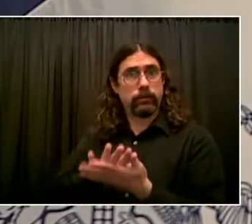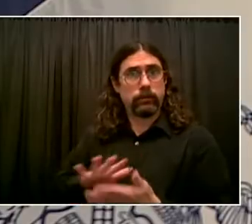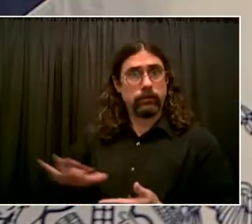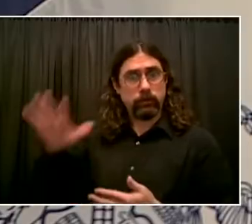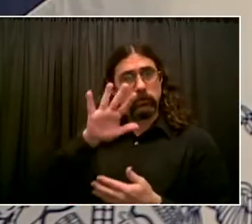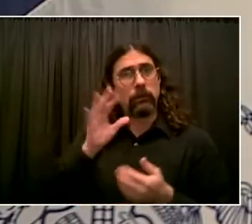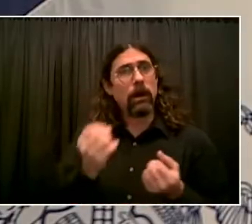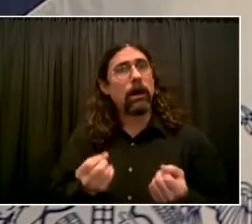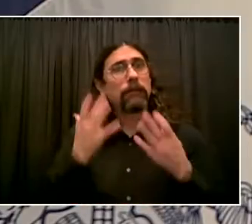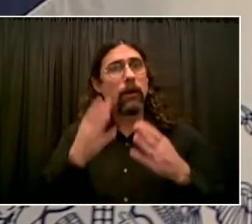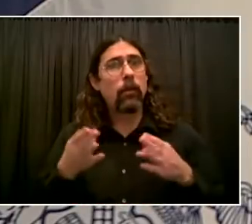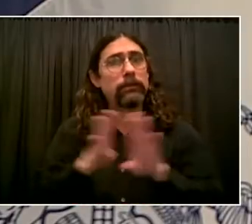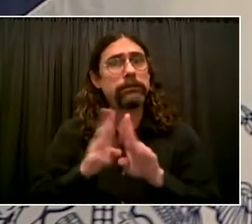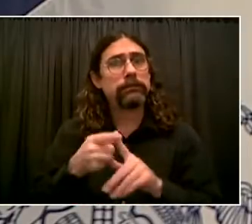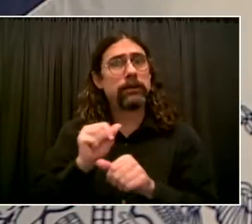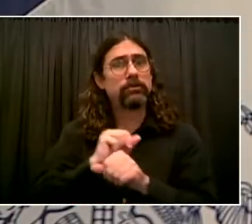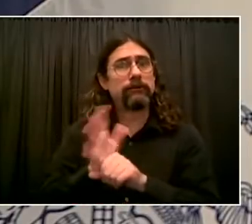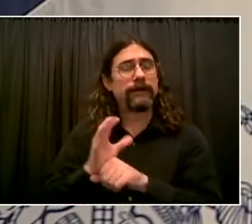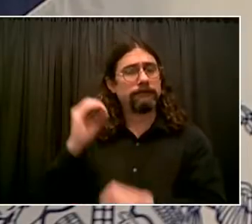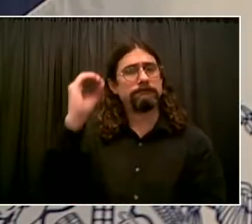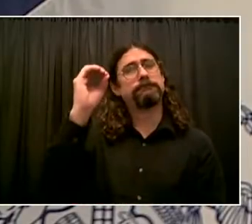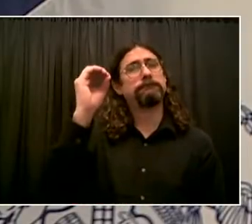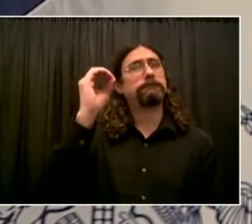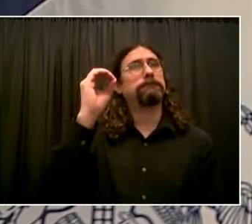HAPPY TO TELL YOU, WE HAVE NO SCHOOL CLOSURES AT THIS MOMENT